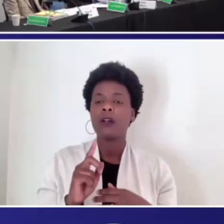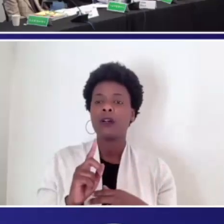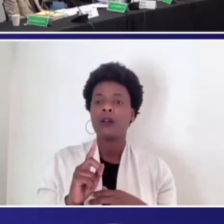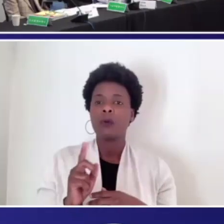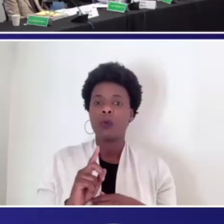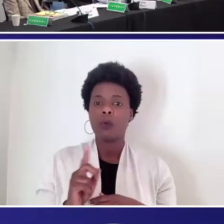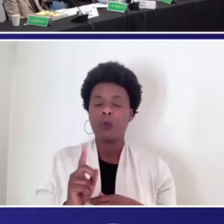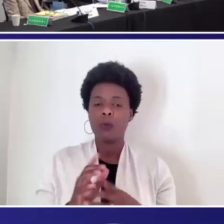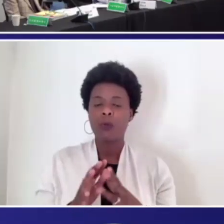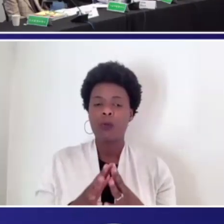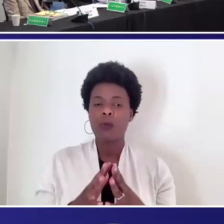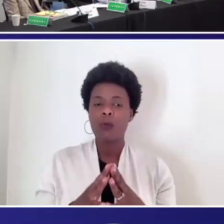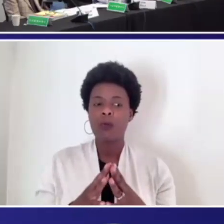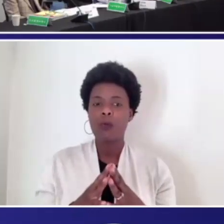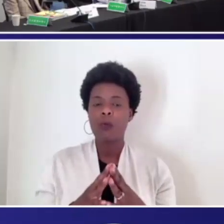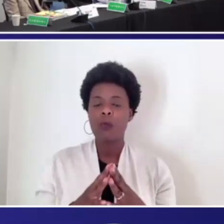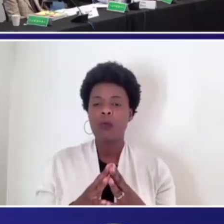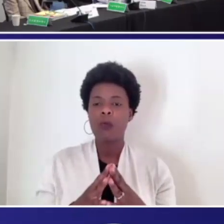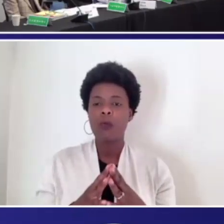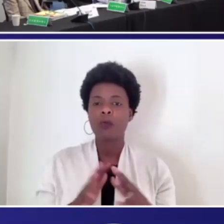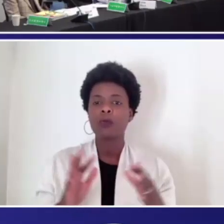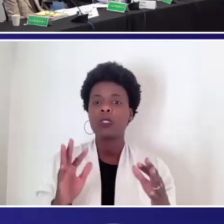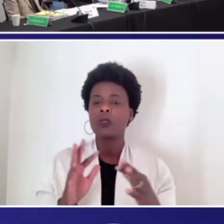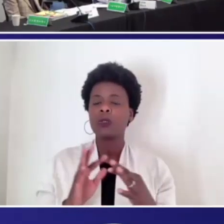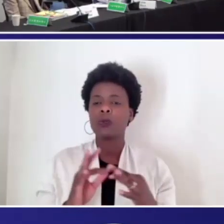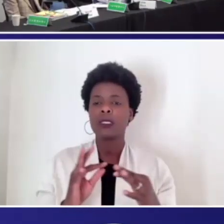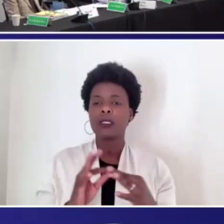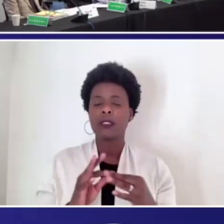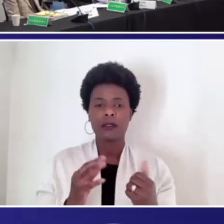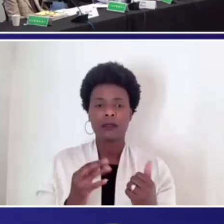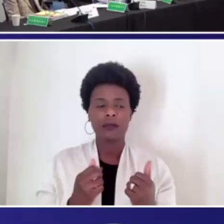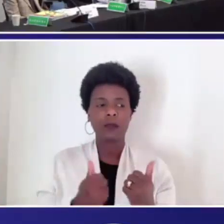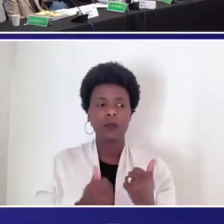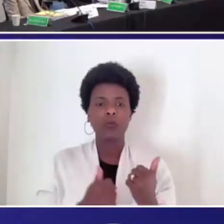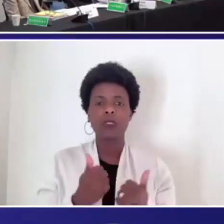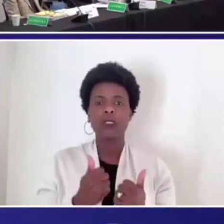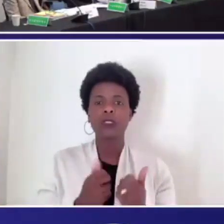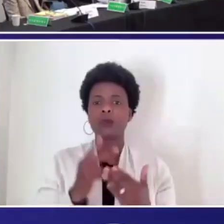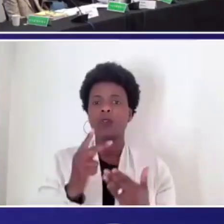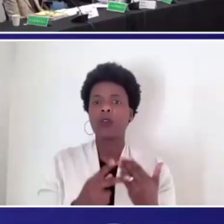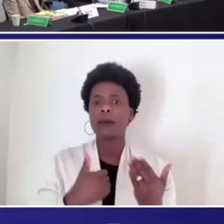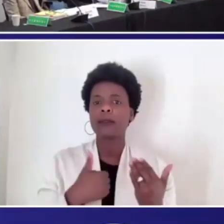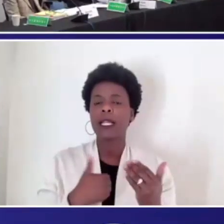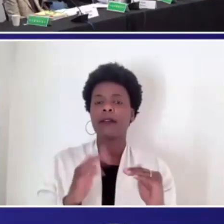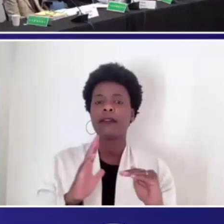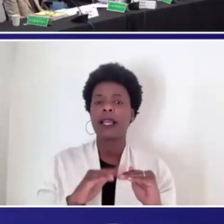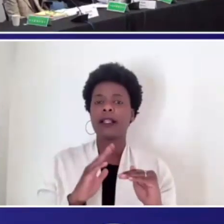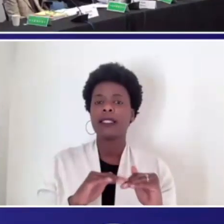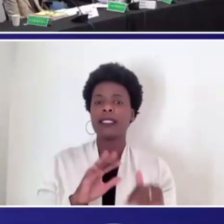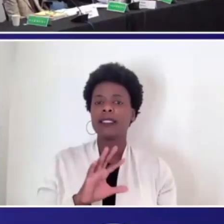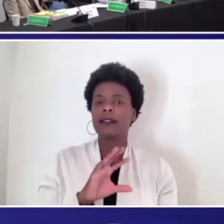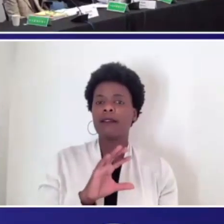we looked at programs and we said, what programs have at least 50% of the